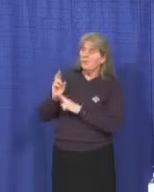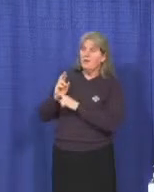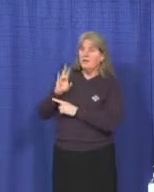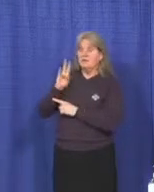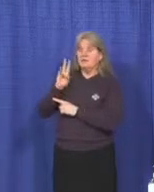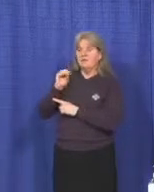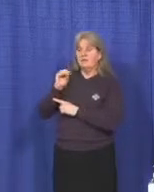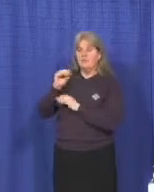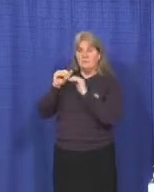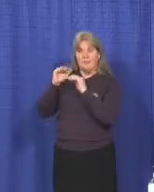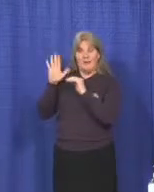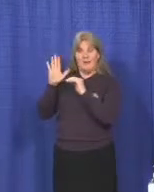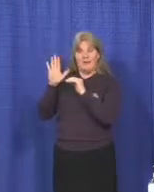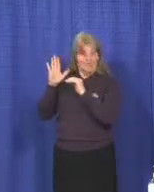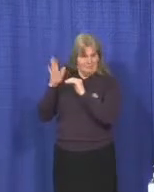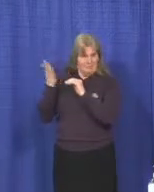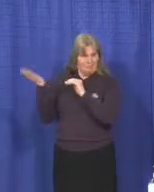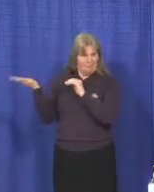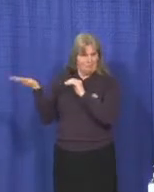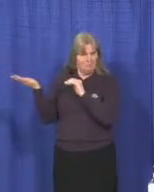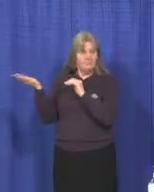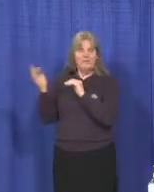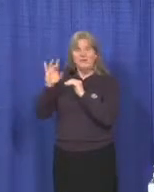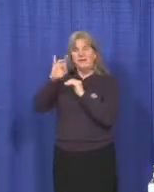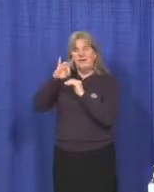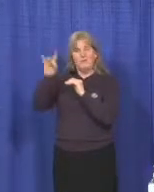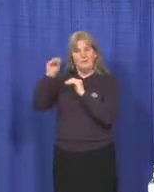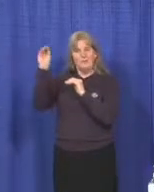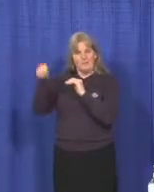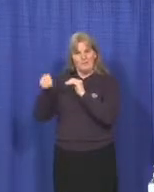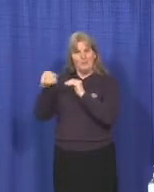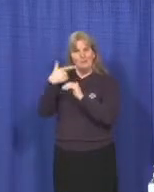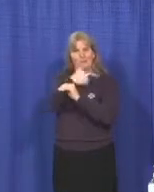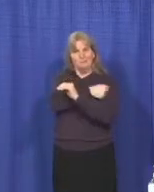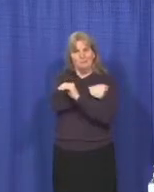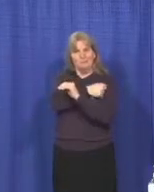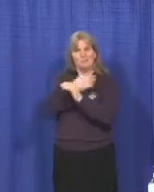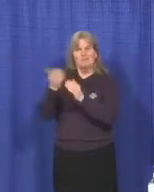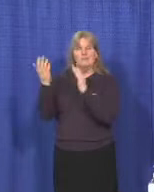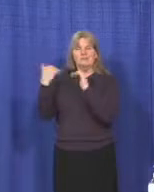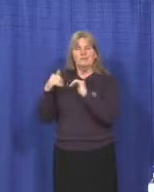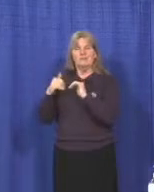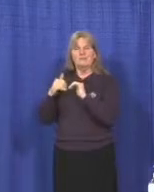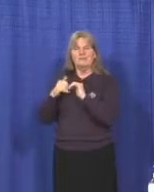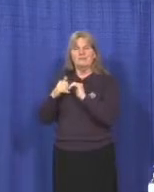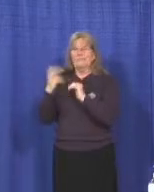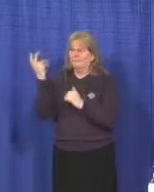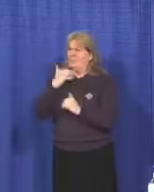the highest and now at 88 percent uptake, I fabulous